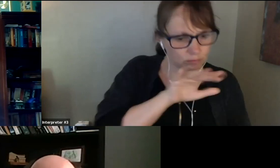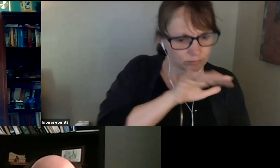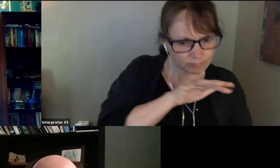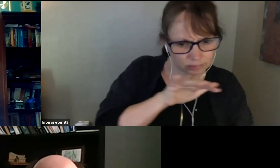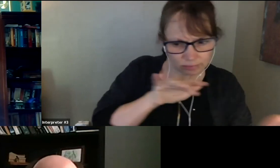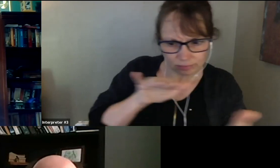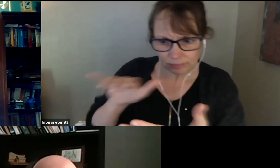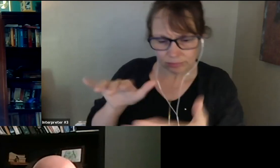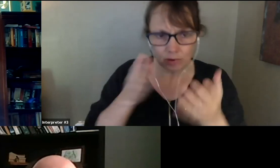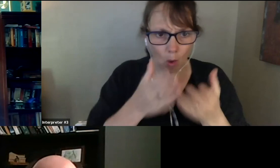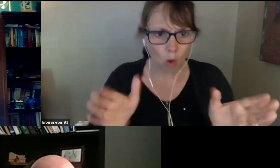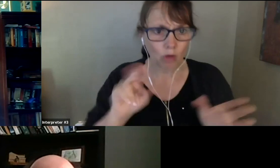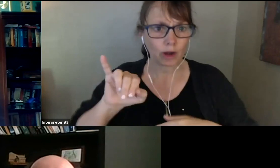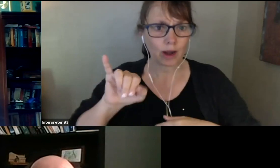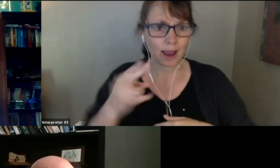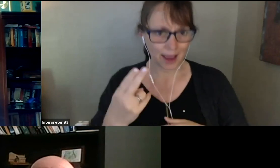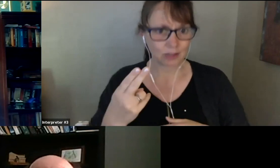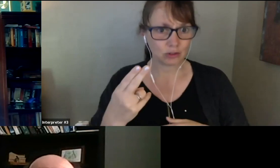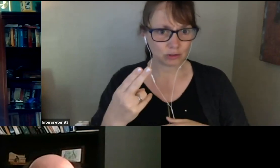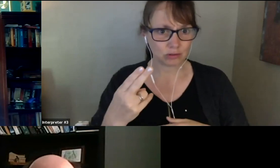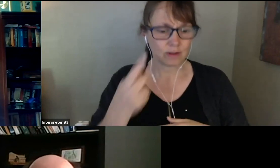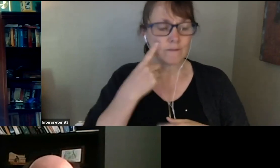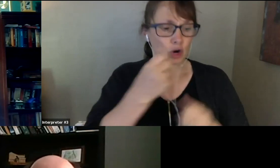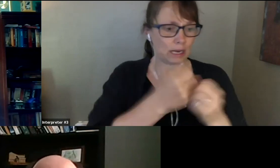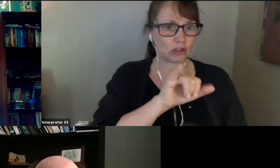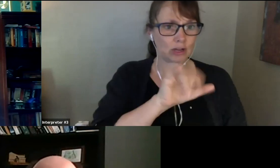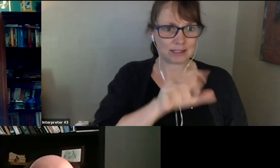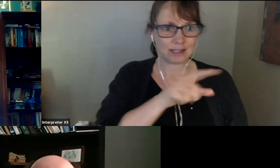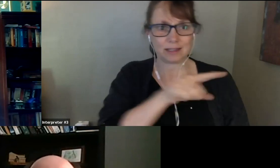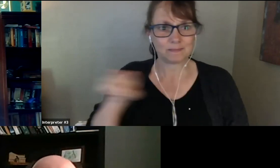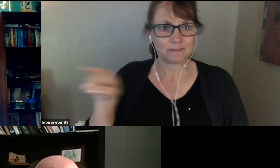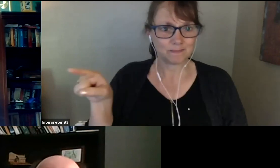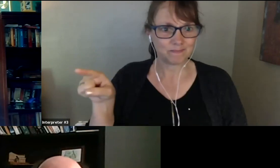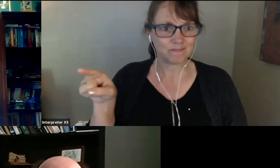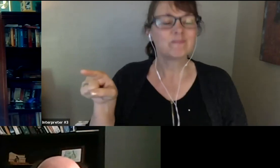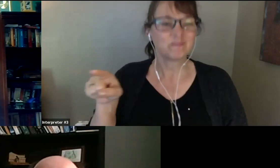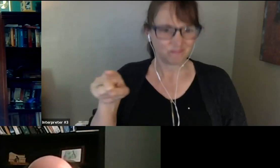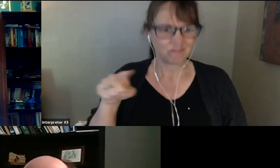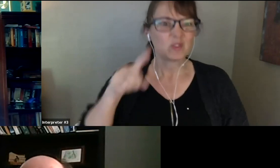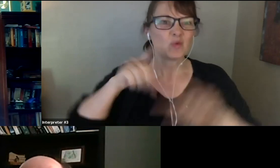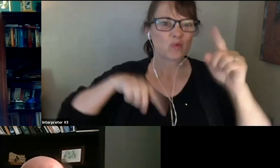the award rates for different Institutes also range tremendously. They range from about